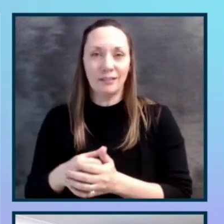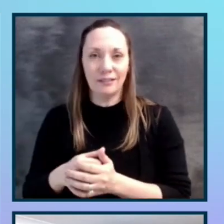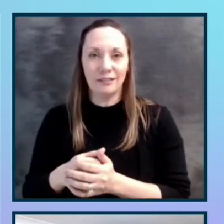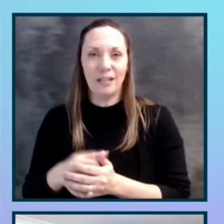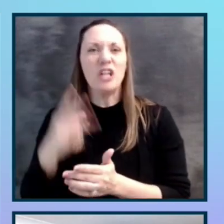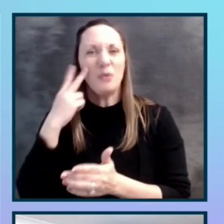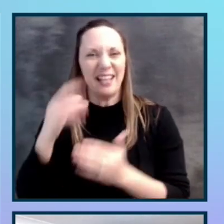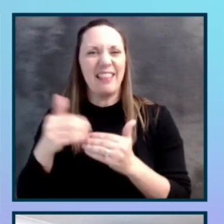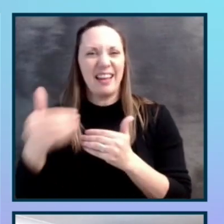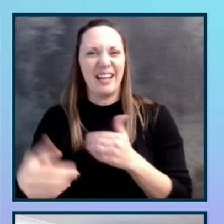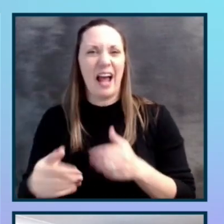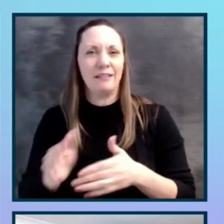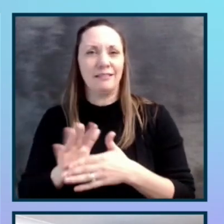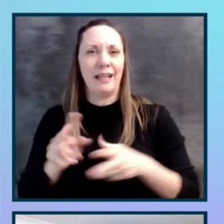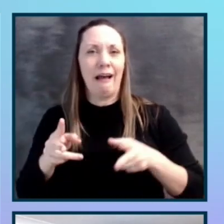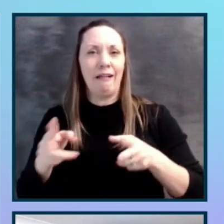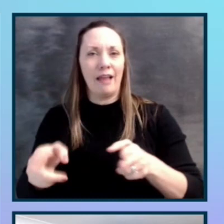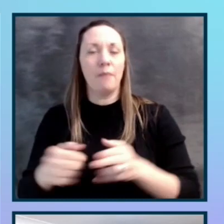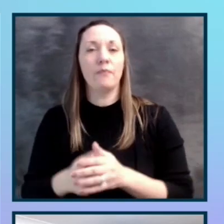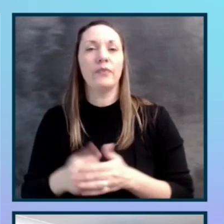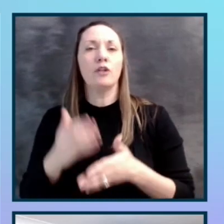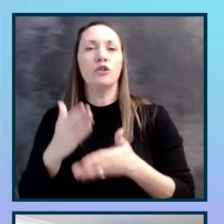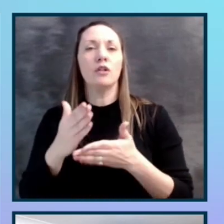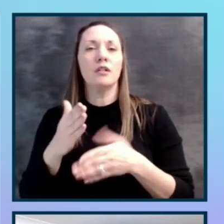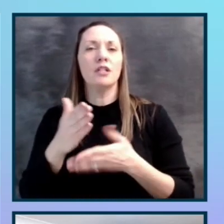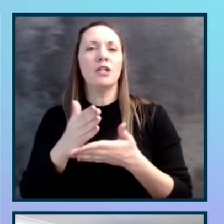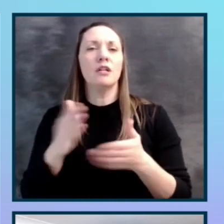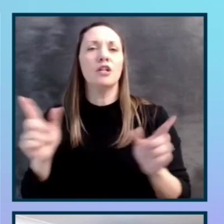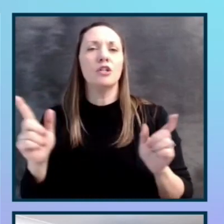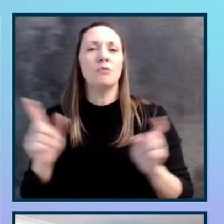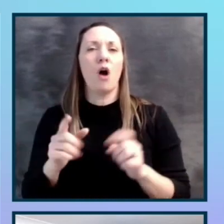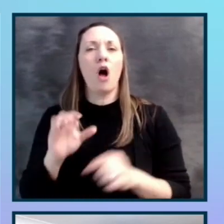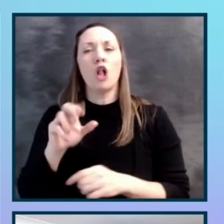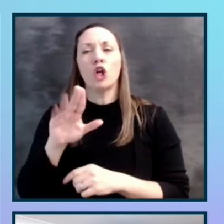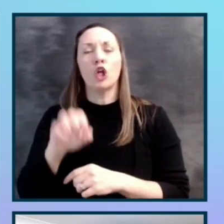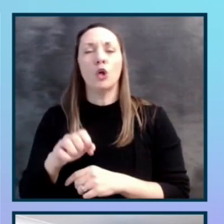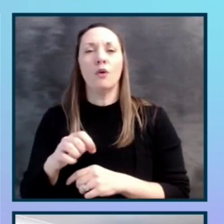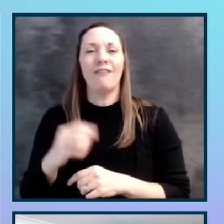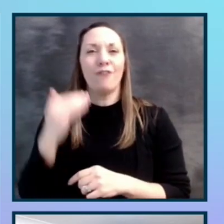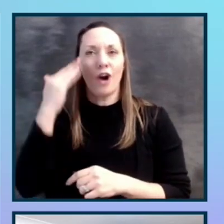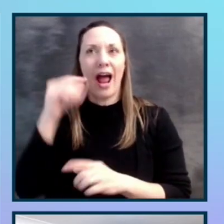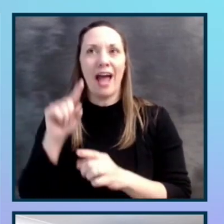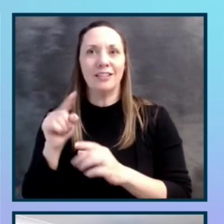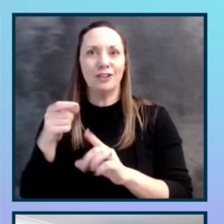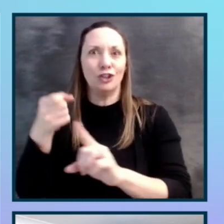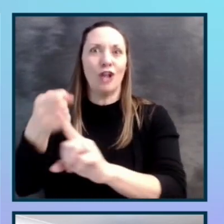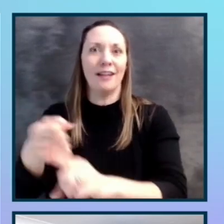There is a small cue for head shots on enemies as well, which is very, very worthwhile.